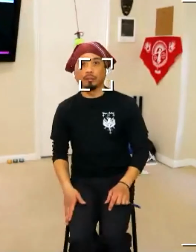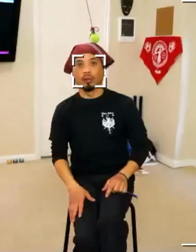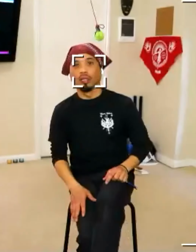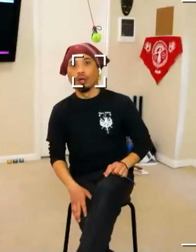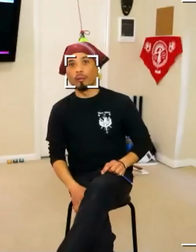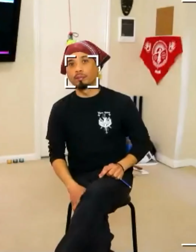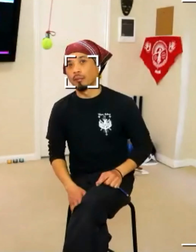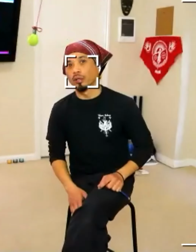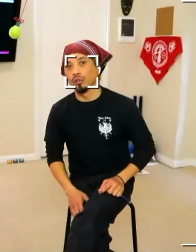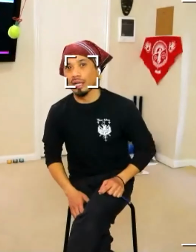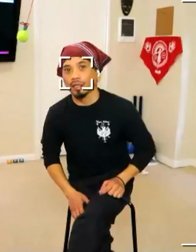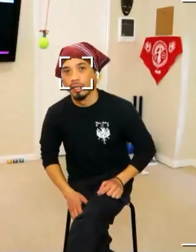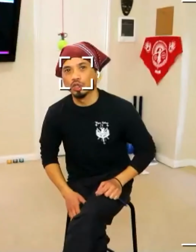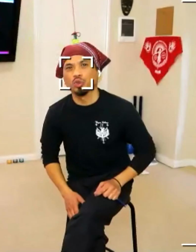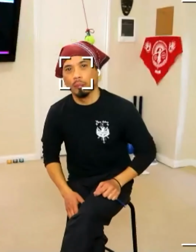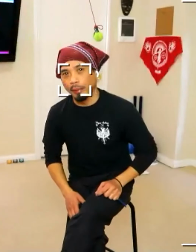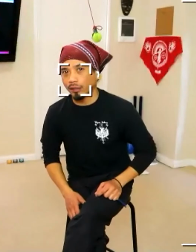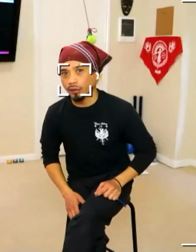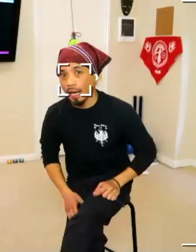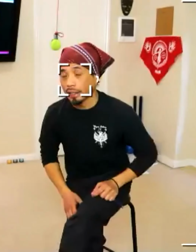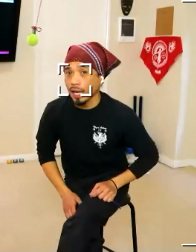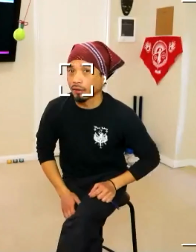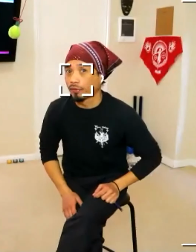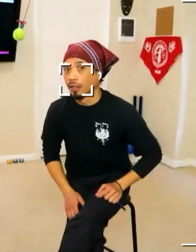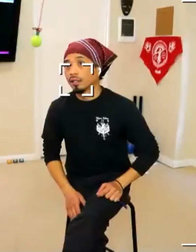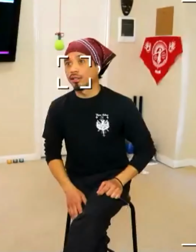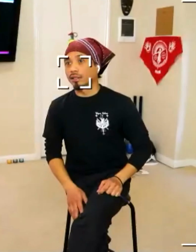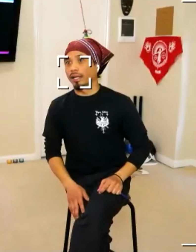LIKE, DON'T TEACH ANYBODY KNIFE UNLESS THEY ARE MENTALLY MATURE.